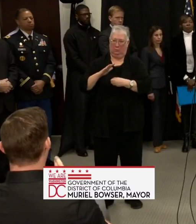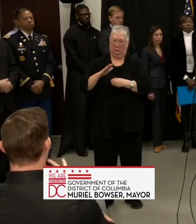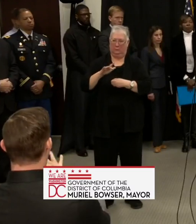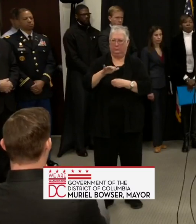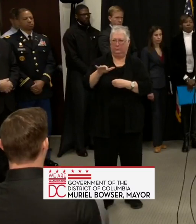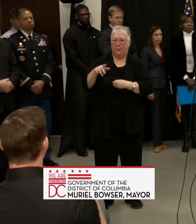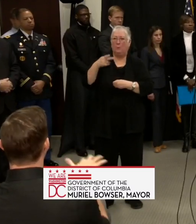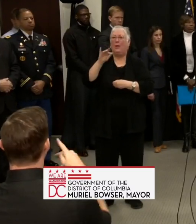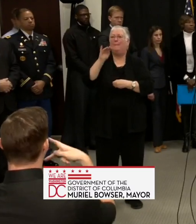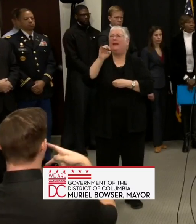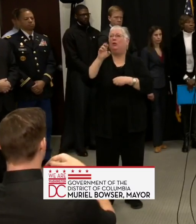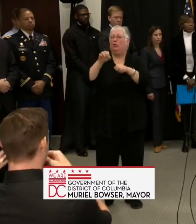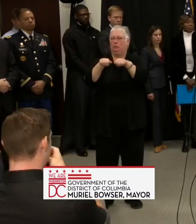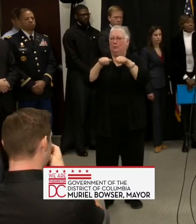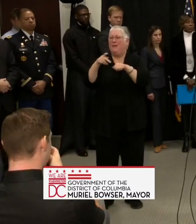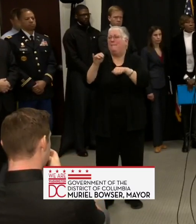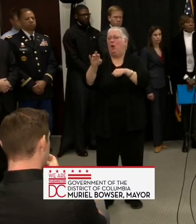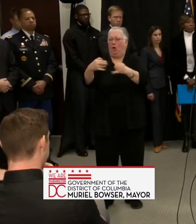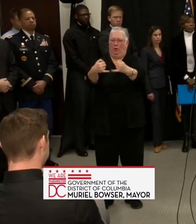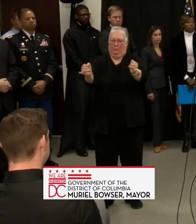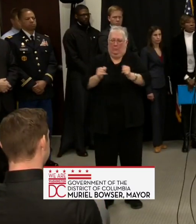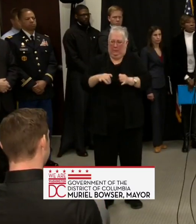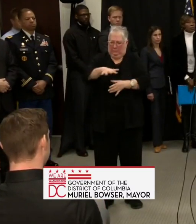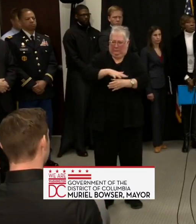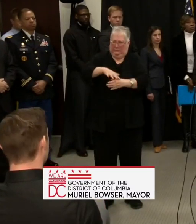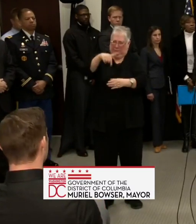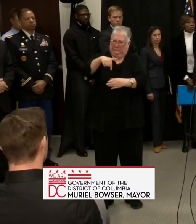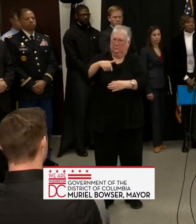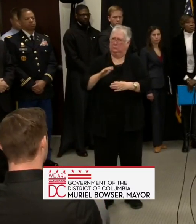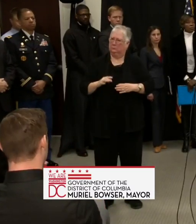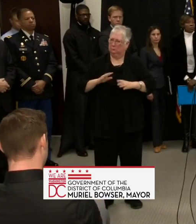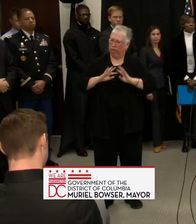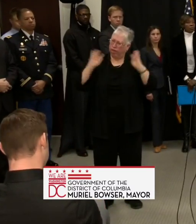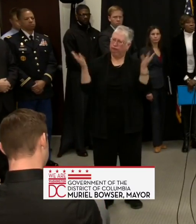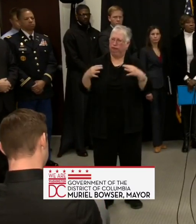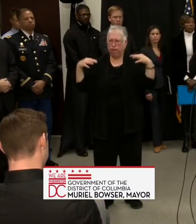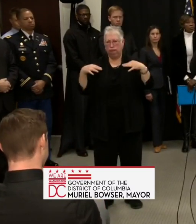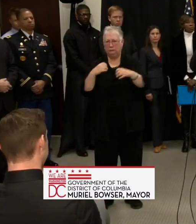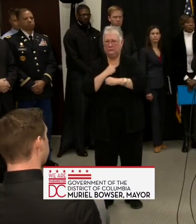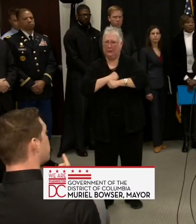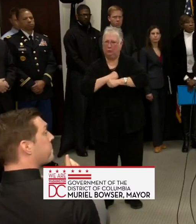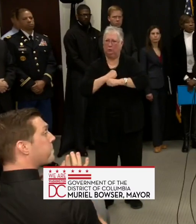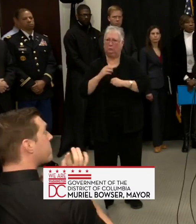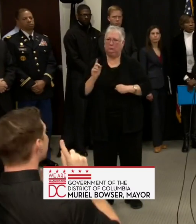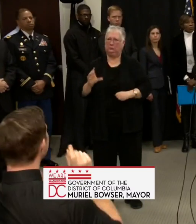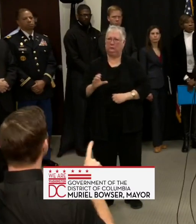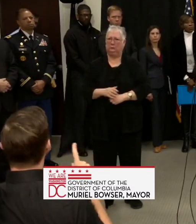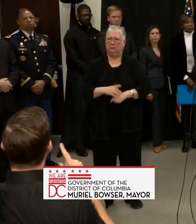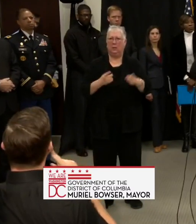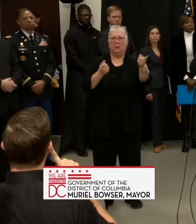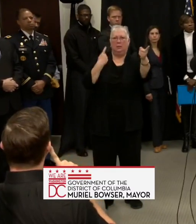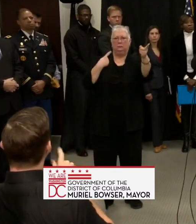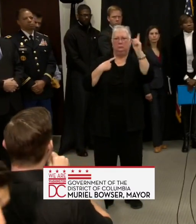THE PARADE ROUTE IN THE INAUGURATION FESTIVITIES.